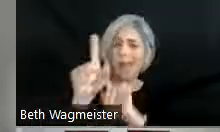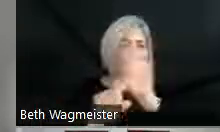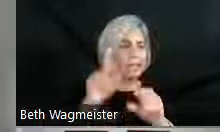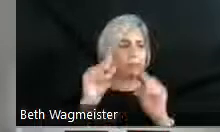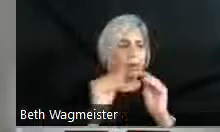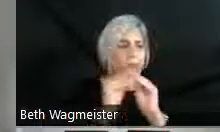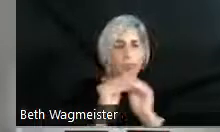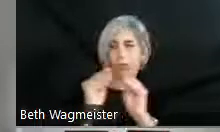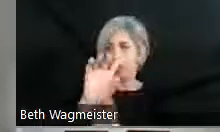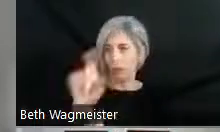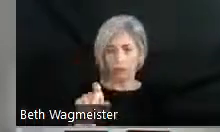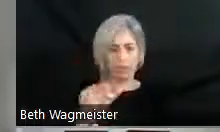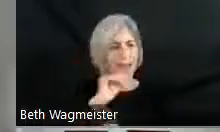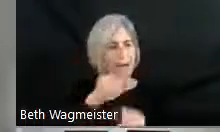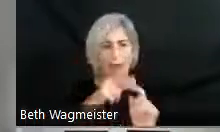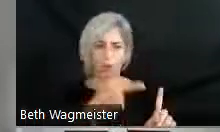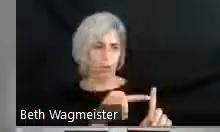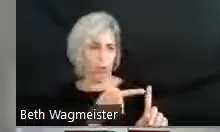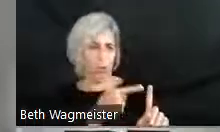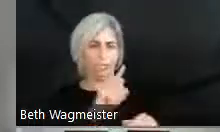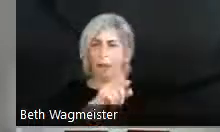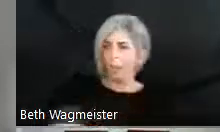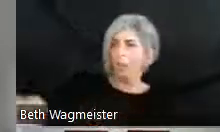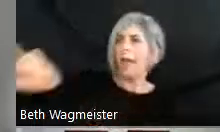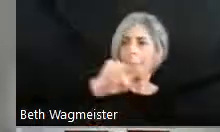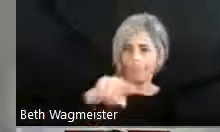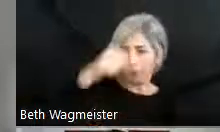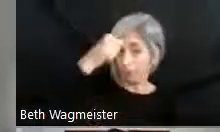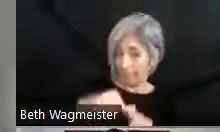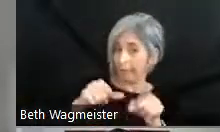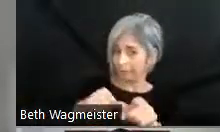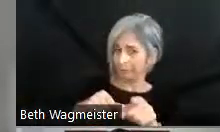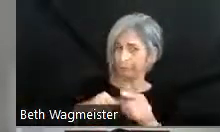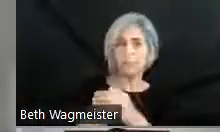Remember it's not about you, it's about them. My brother is always trying to solution things